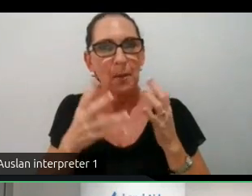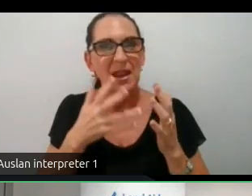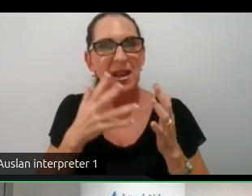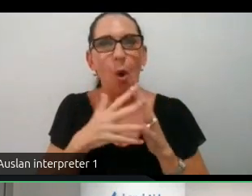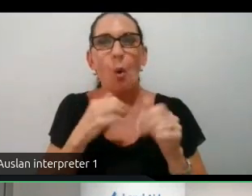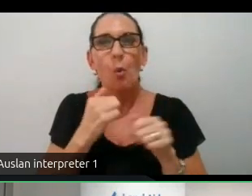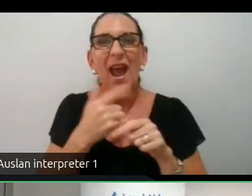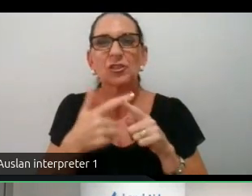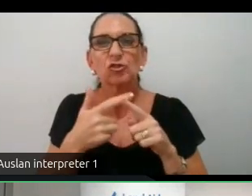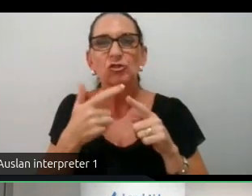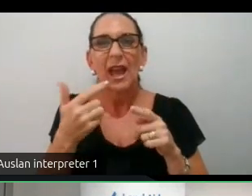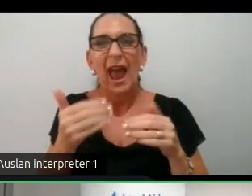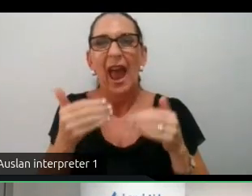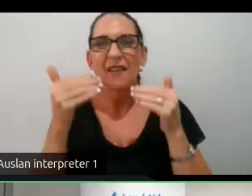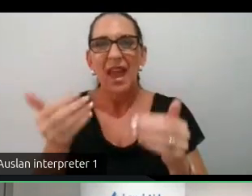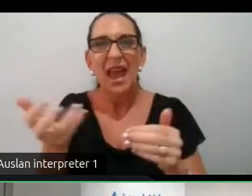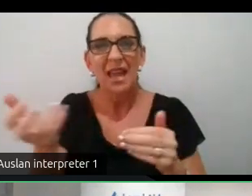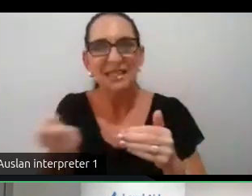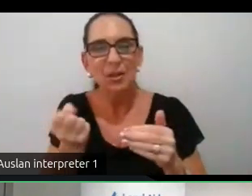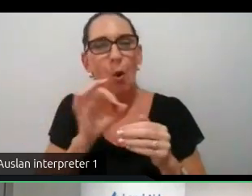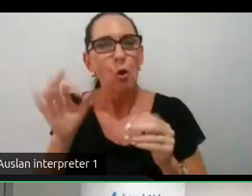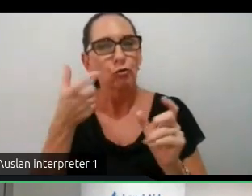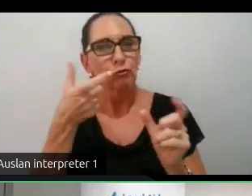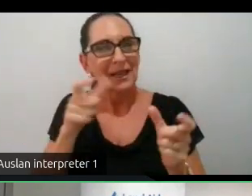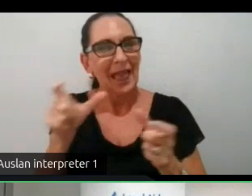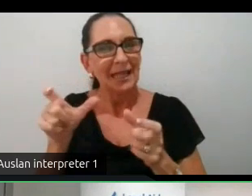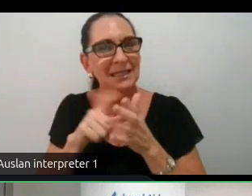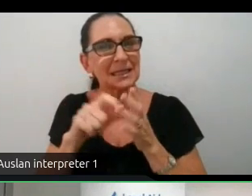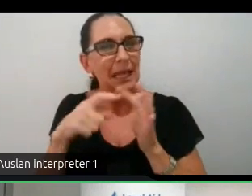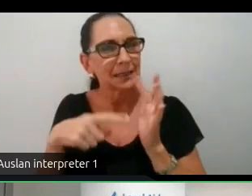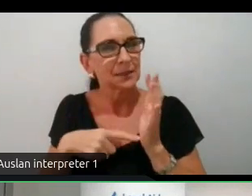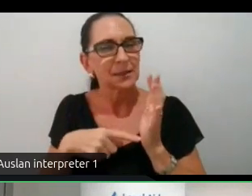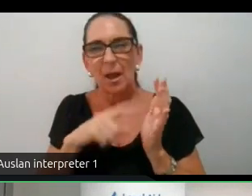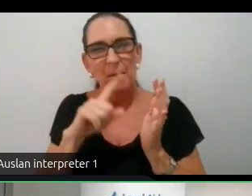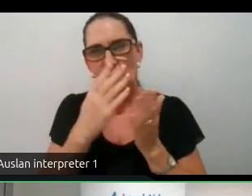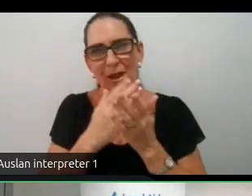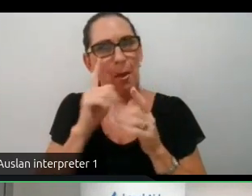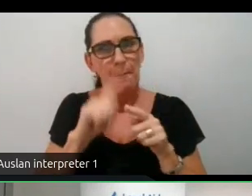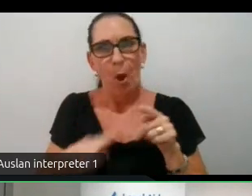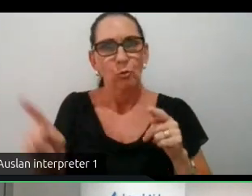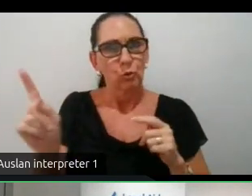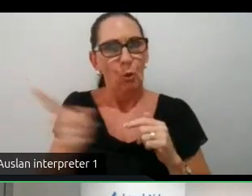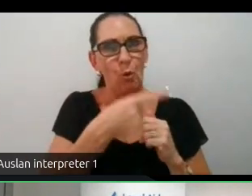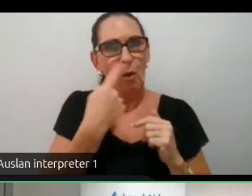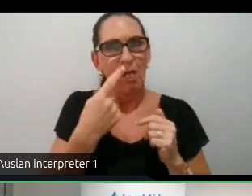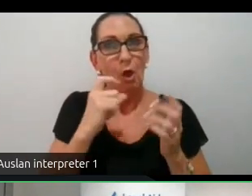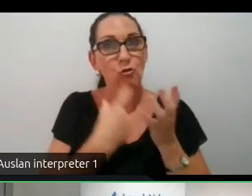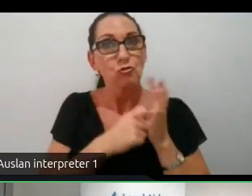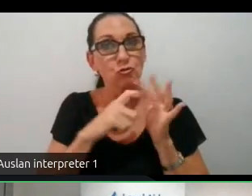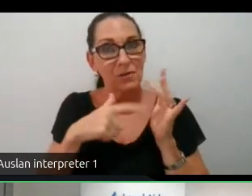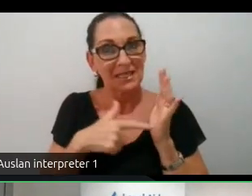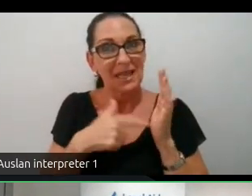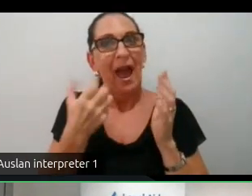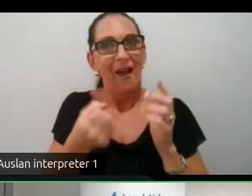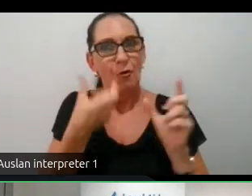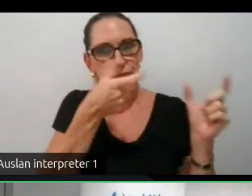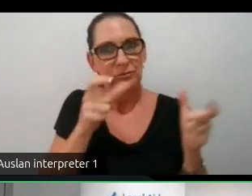wage advances and other non-regulated debt. But most um most consumer credit is regulated under